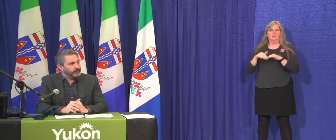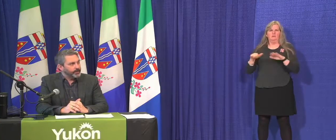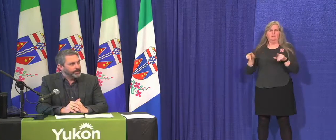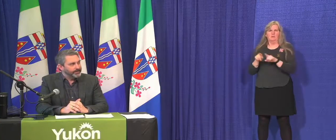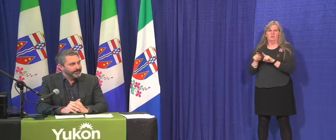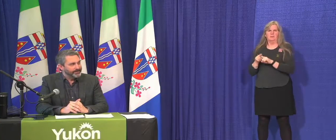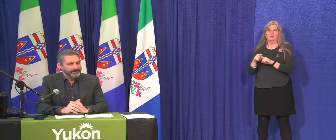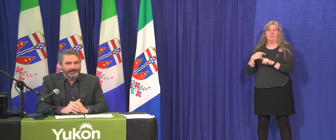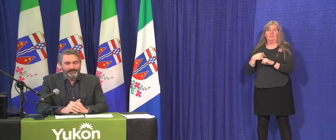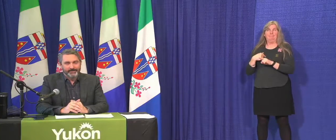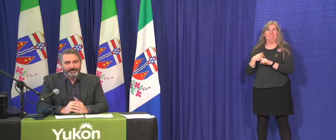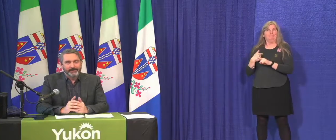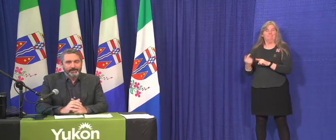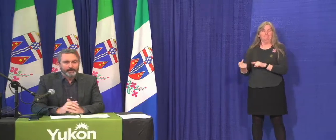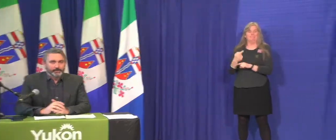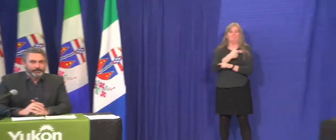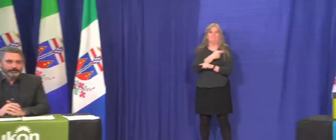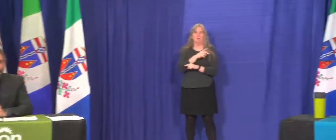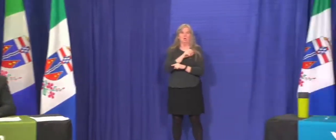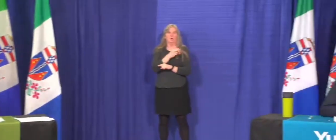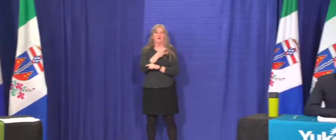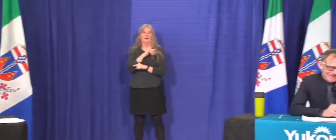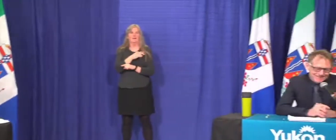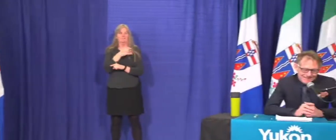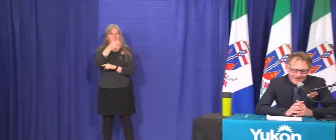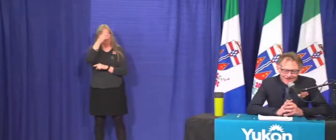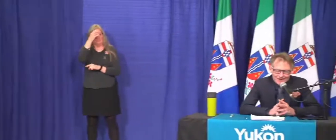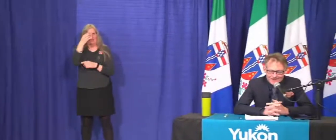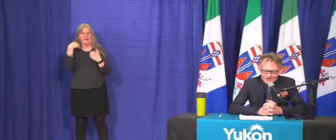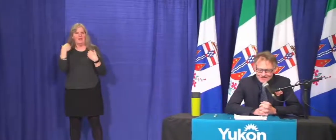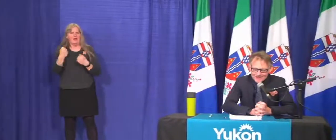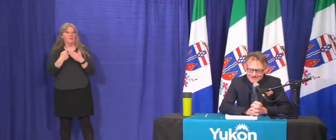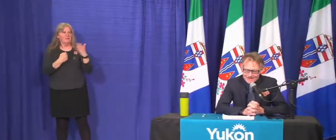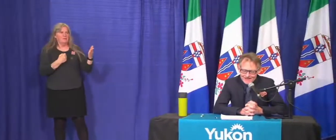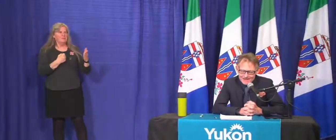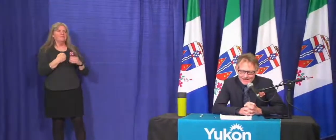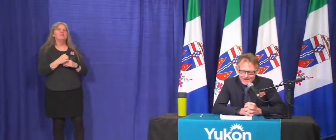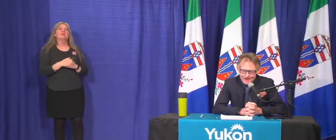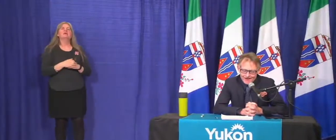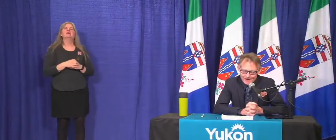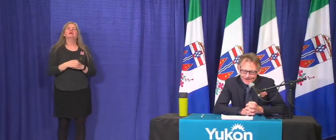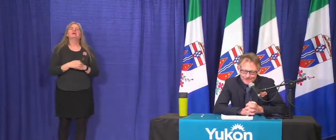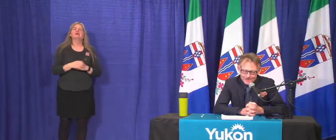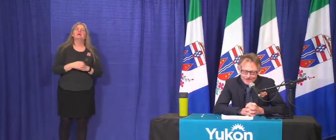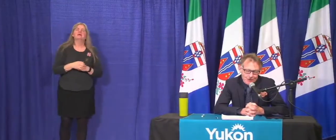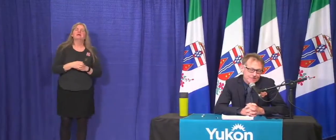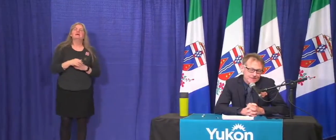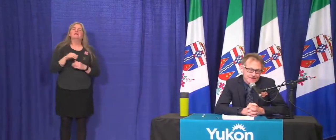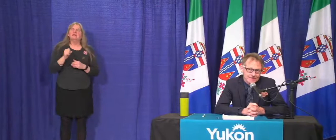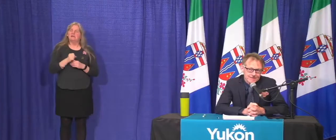Pfizer and Moderna and now turning to trials when it comes